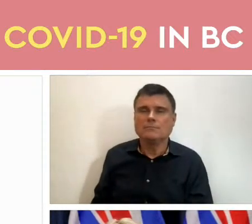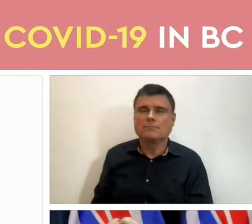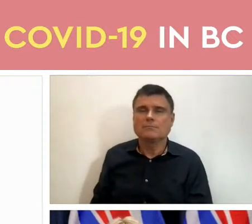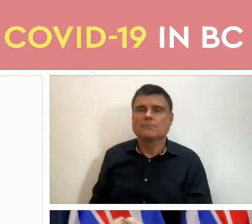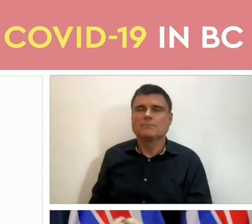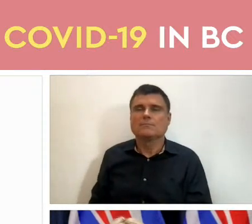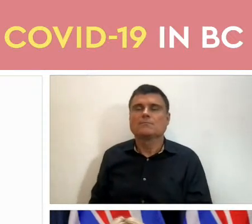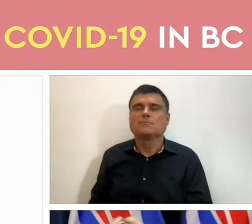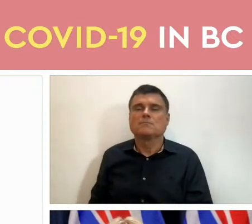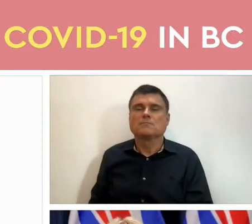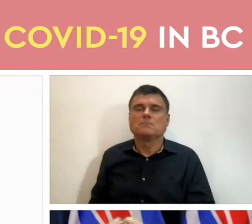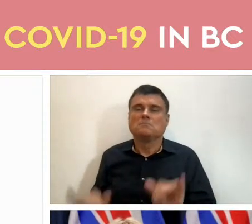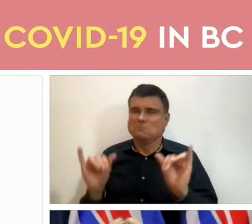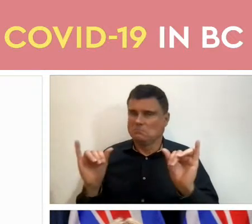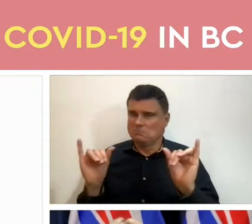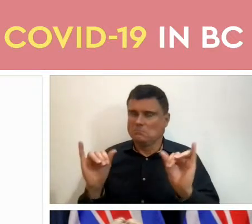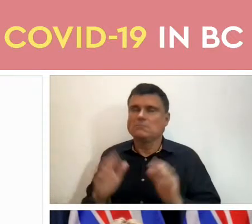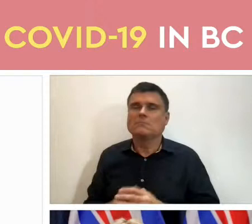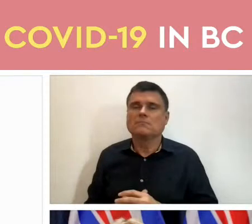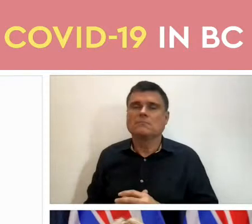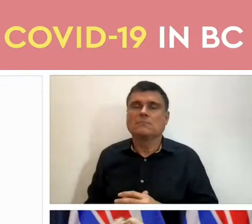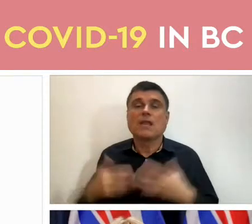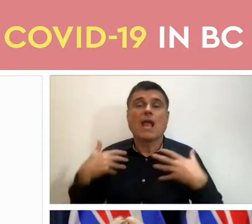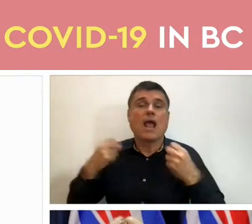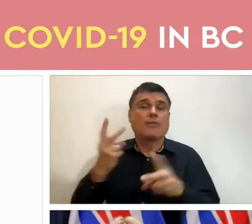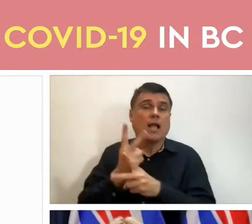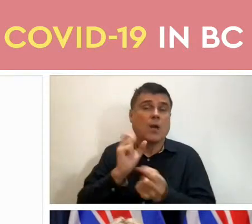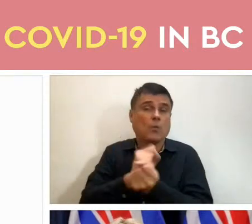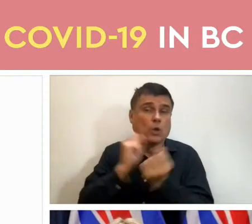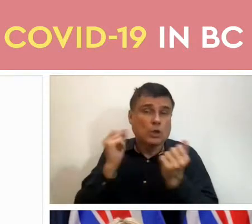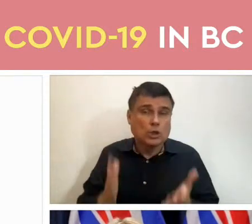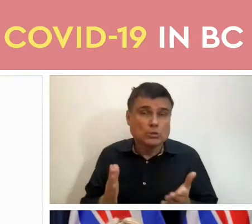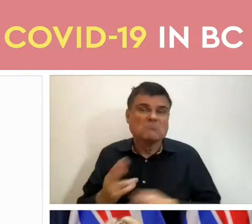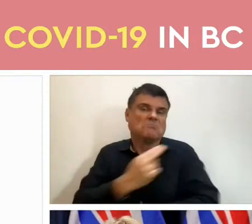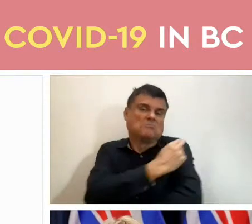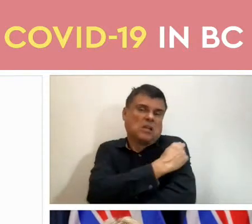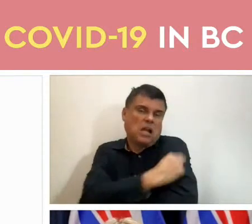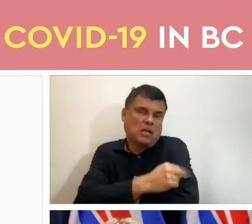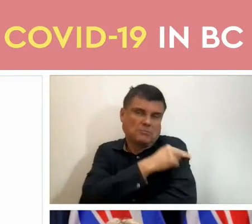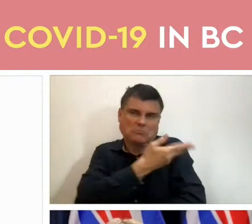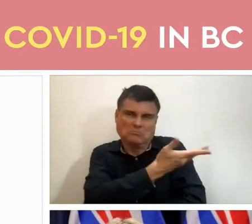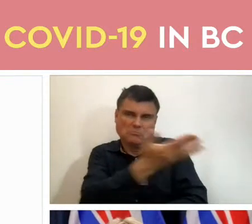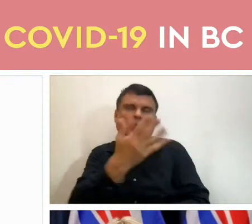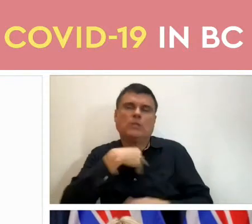around the province. Right now there is rapid access